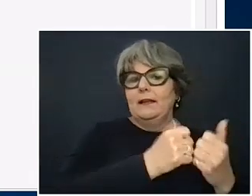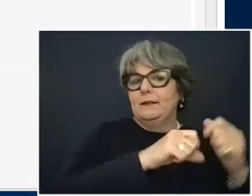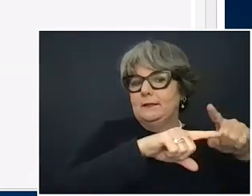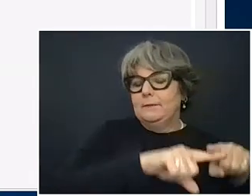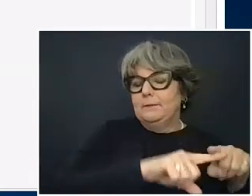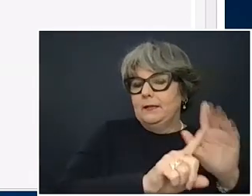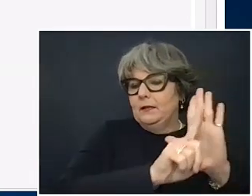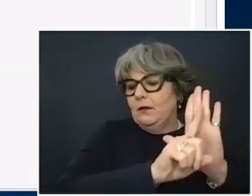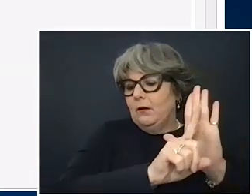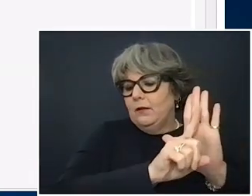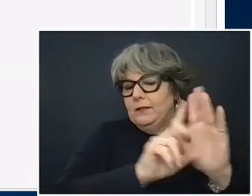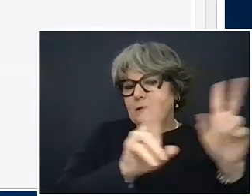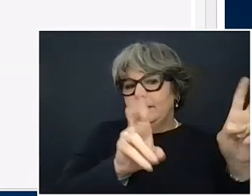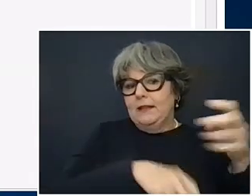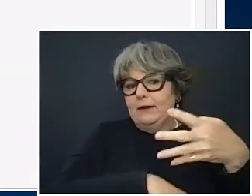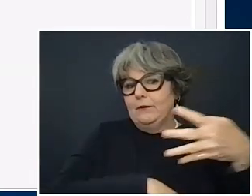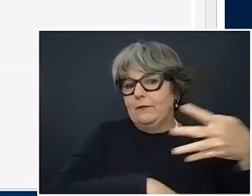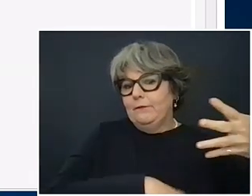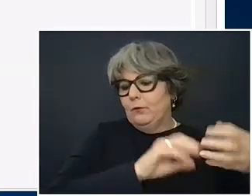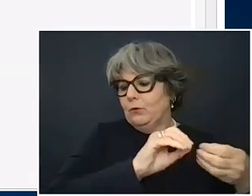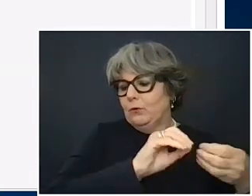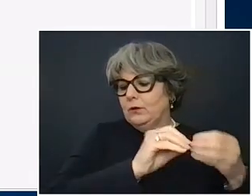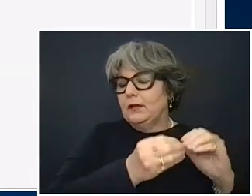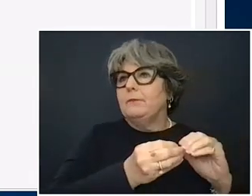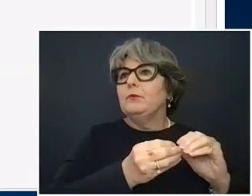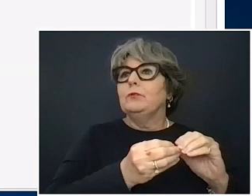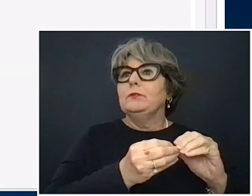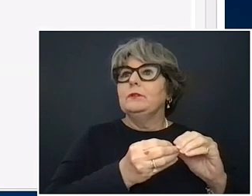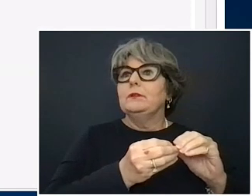volume, which are, I think in category two